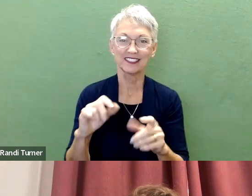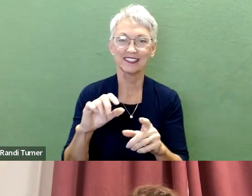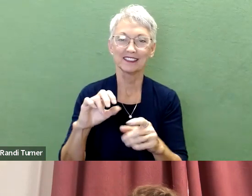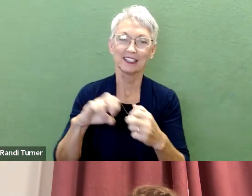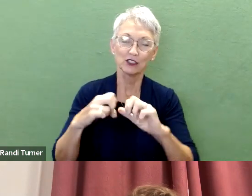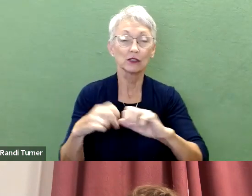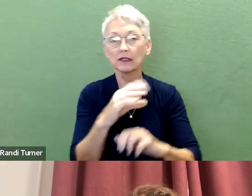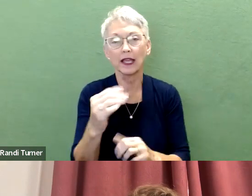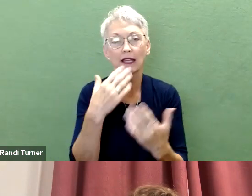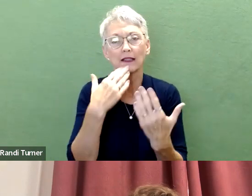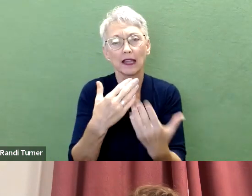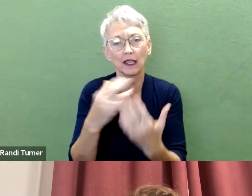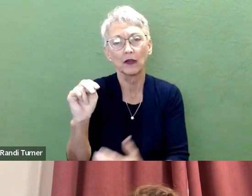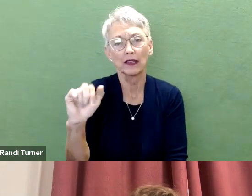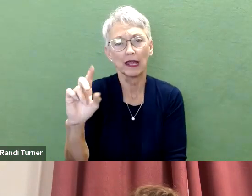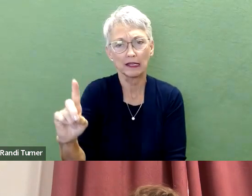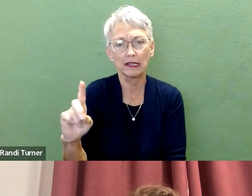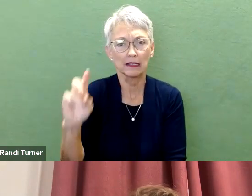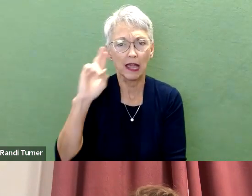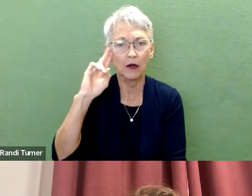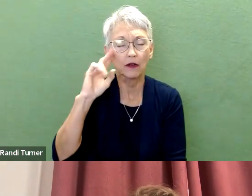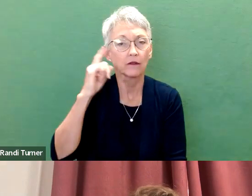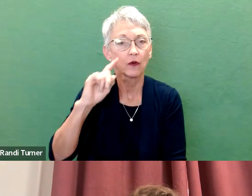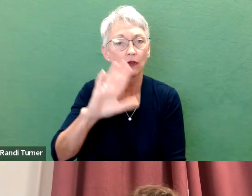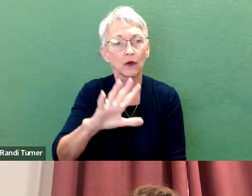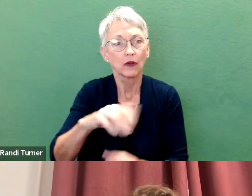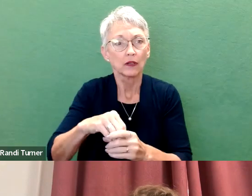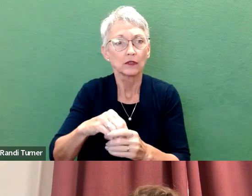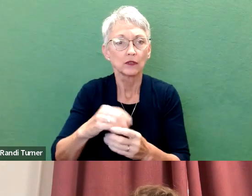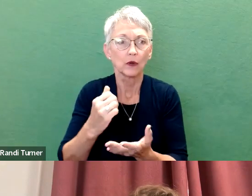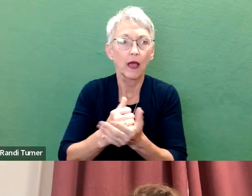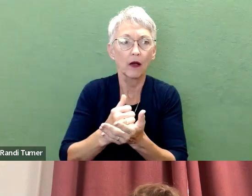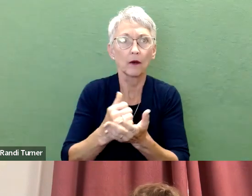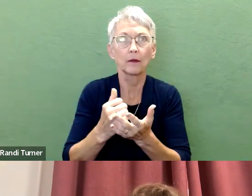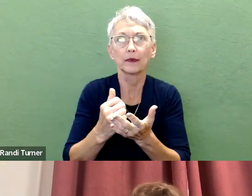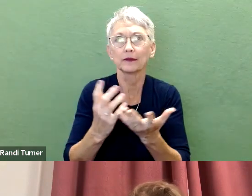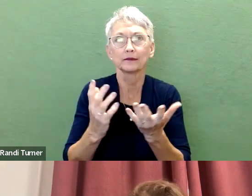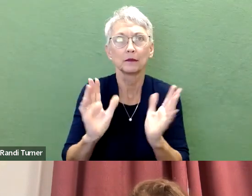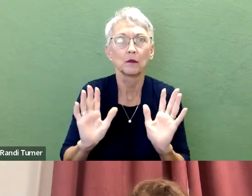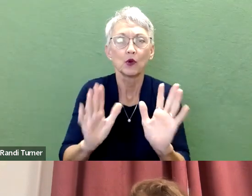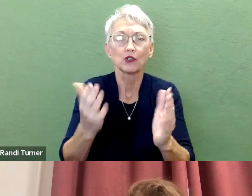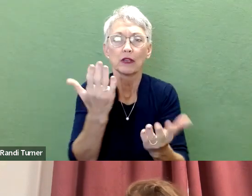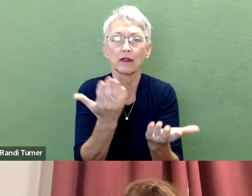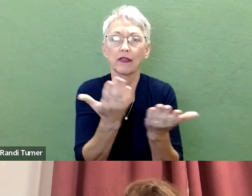interpreter for being part of this meeting. Thank you very much for sharing your